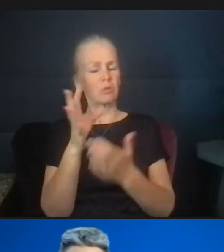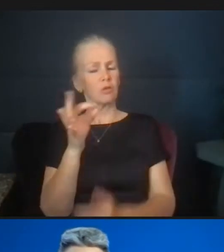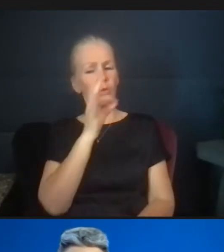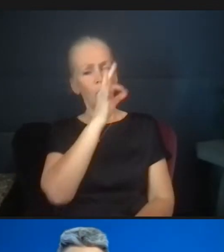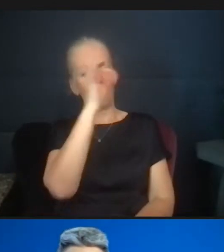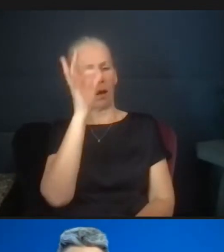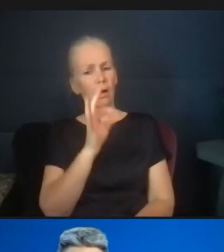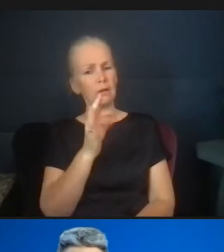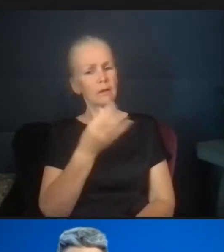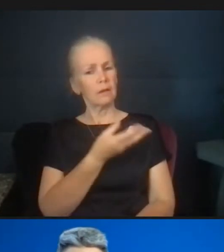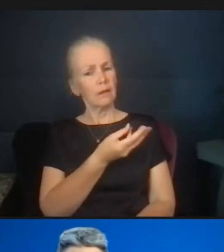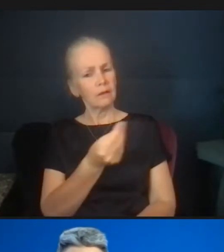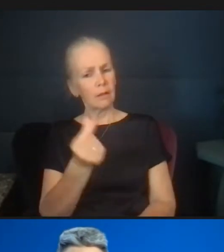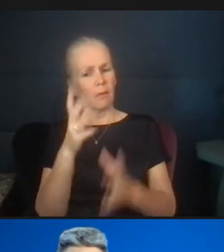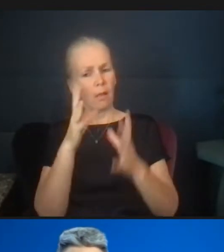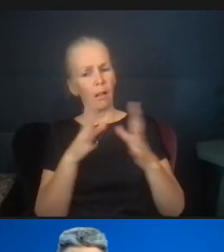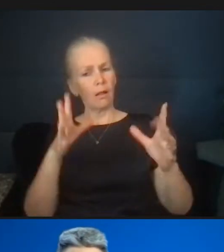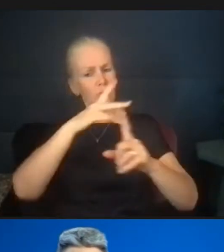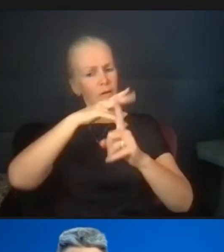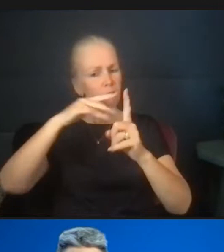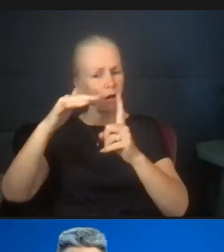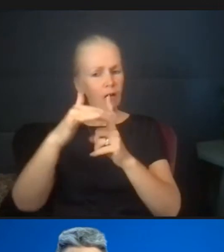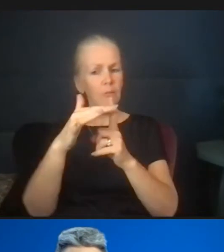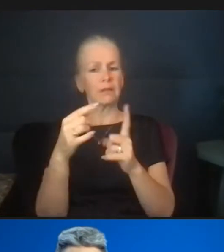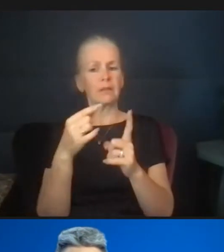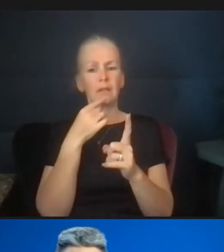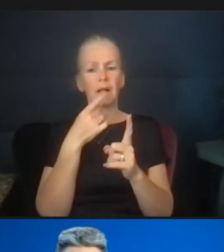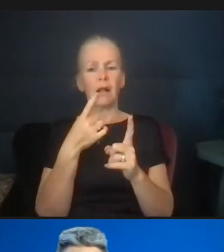some of the larger environments so for example, our staffing makeup,